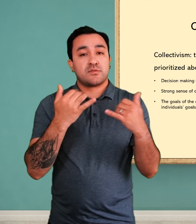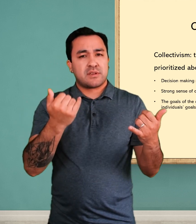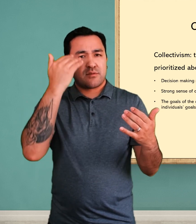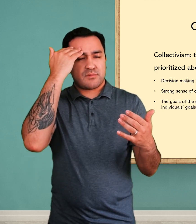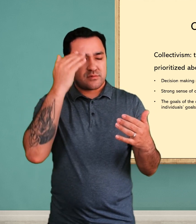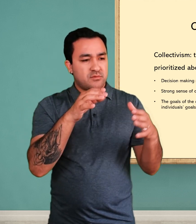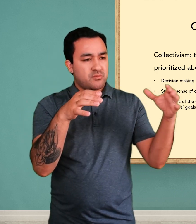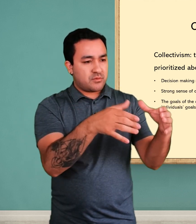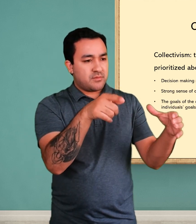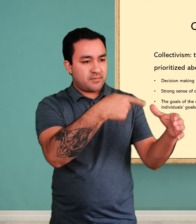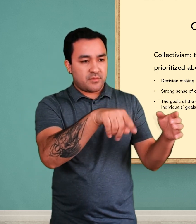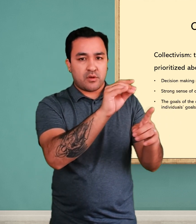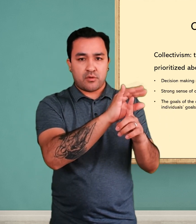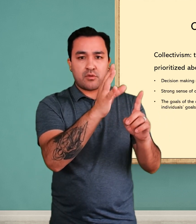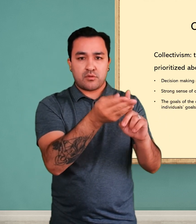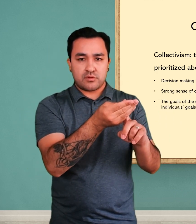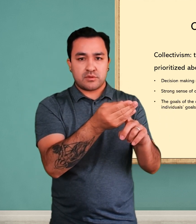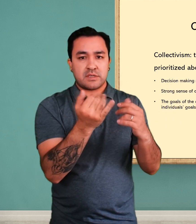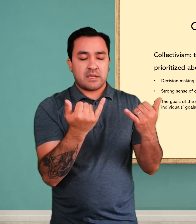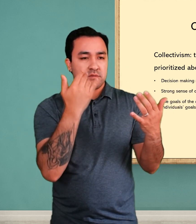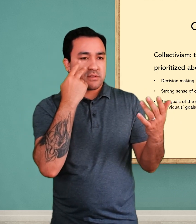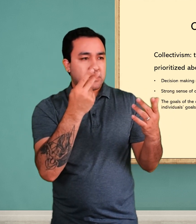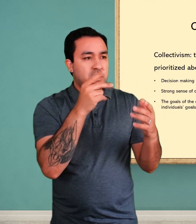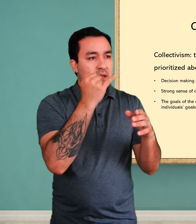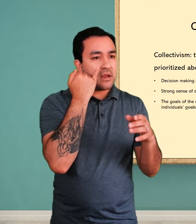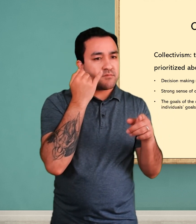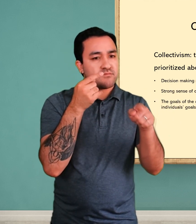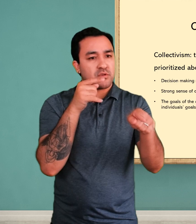This video will cover the concepts of collectivism and individualism.